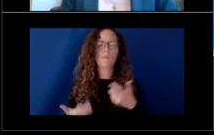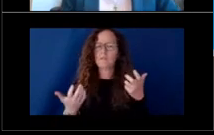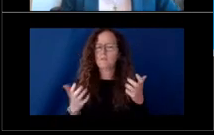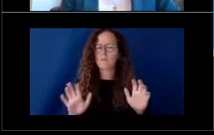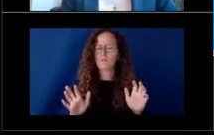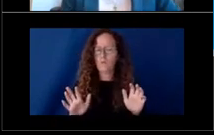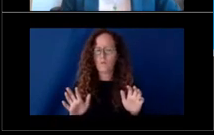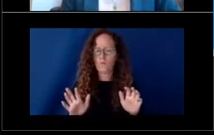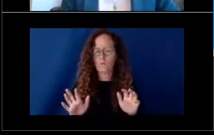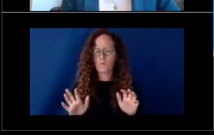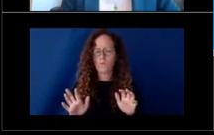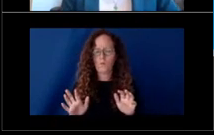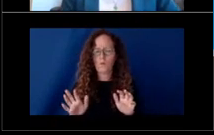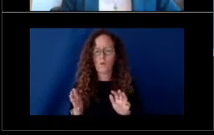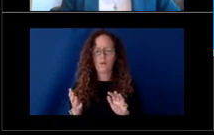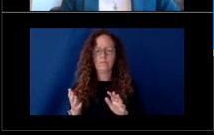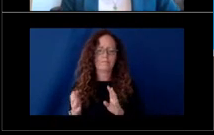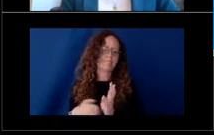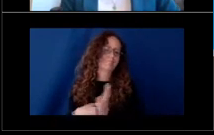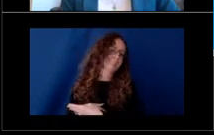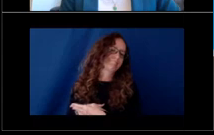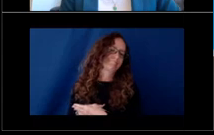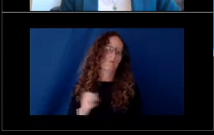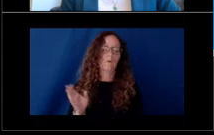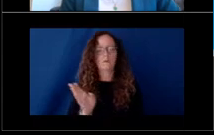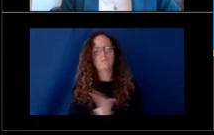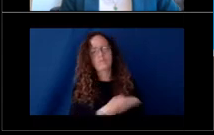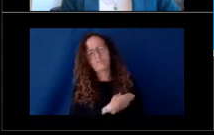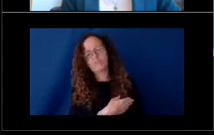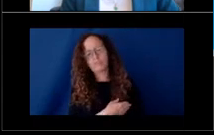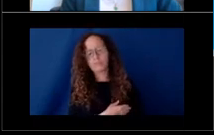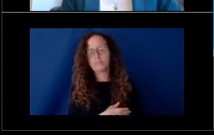wash out one or the other. We want to make sure that the message for both hazards are